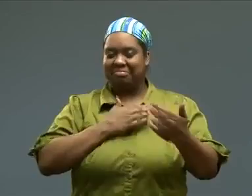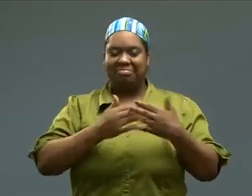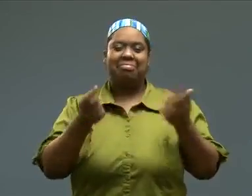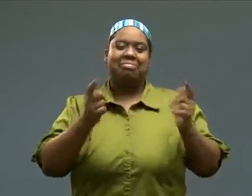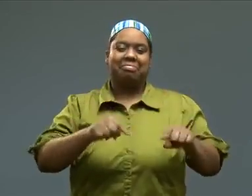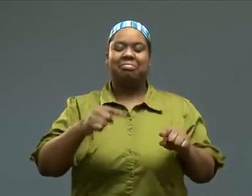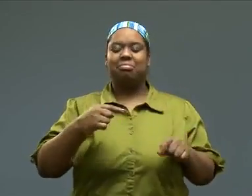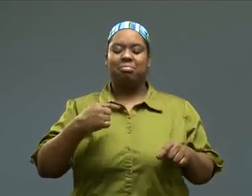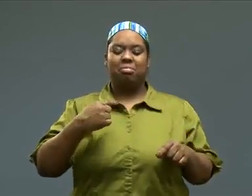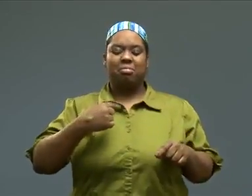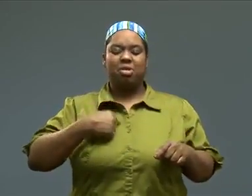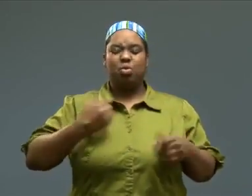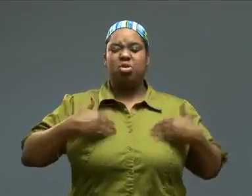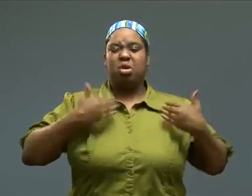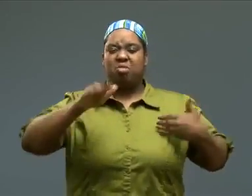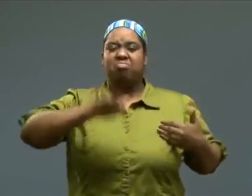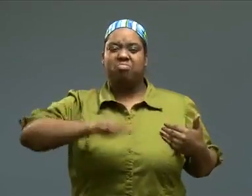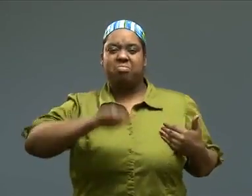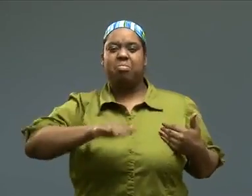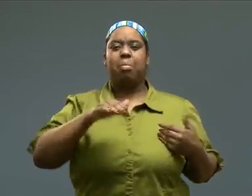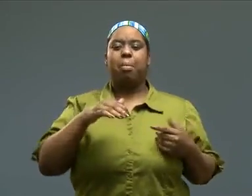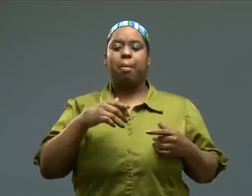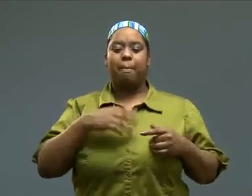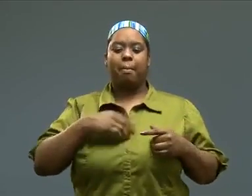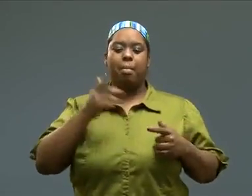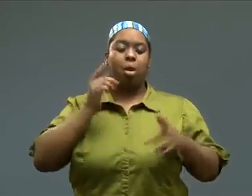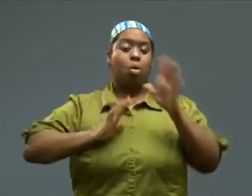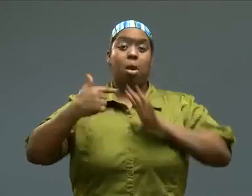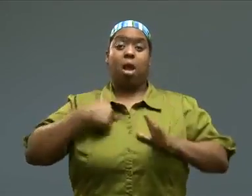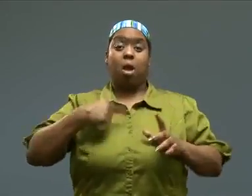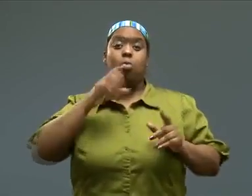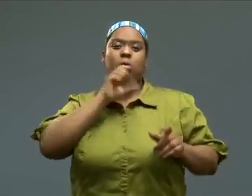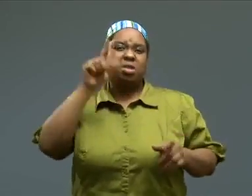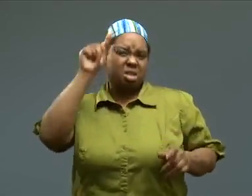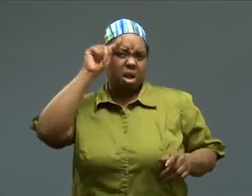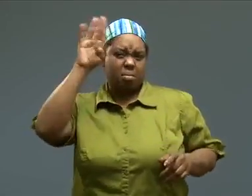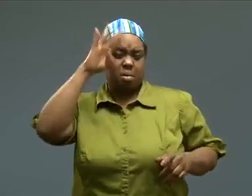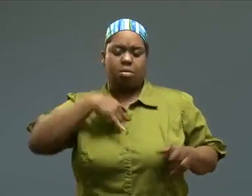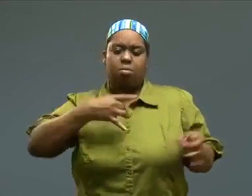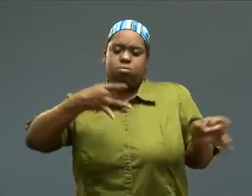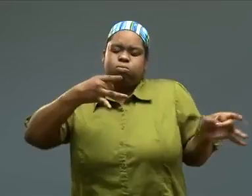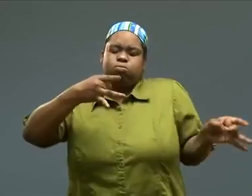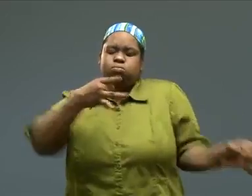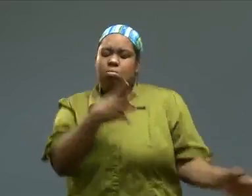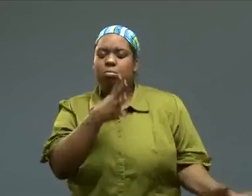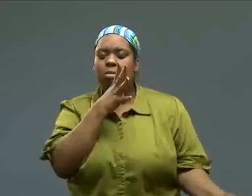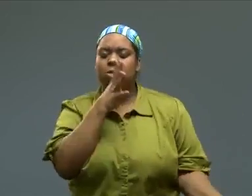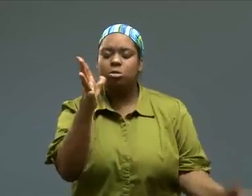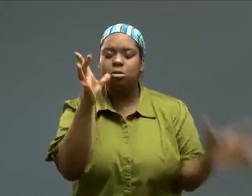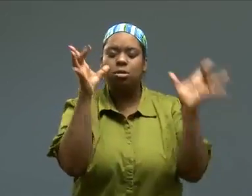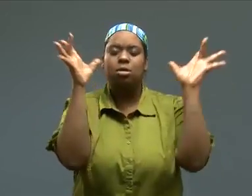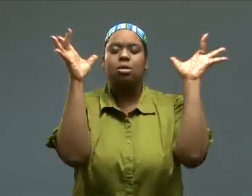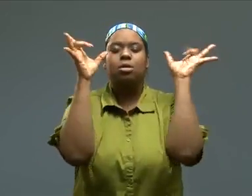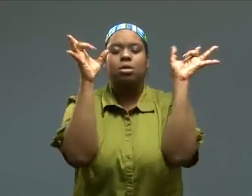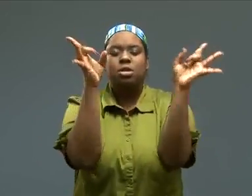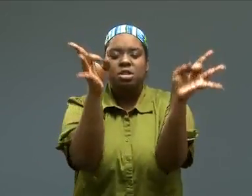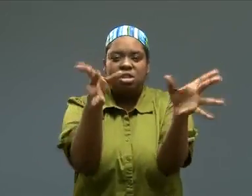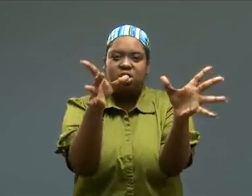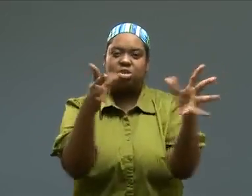Anyway, I was young and I absolutely hated dresses.